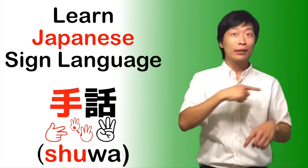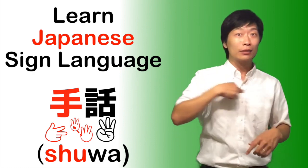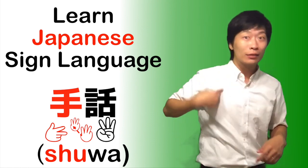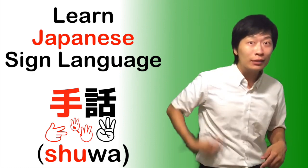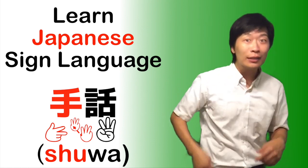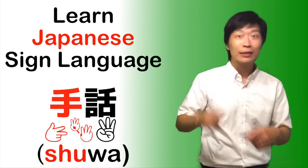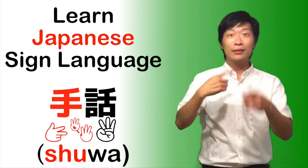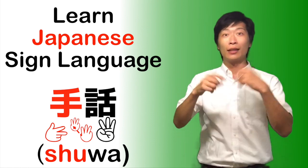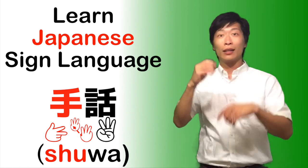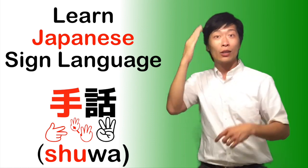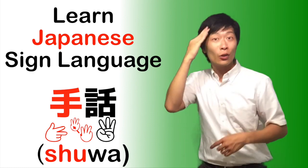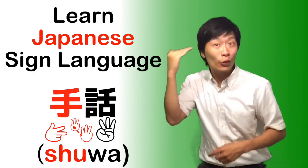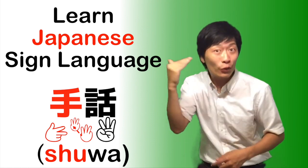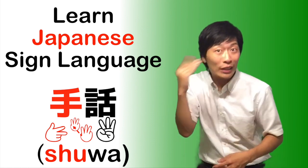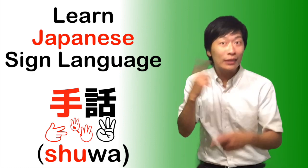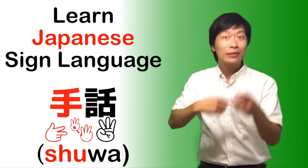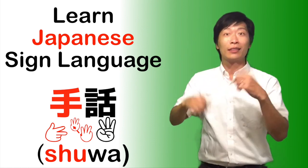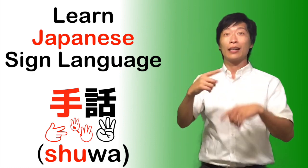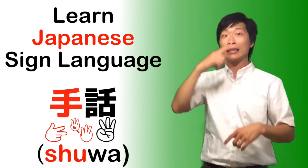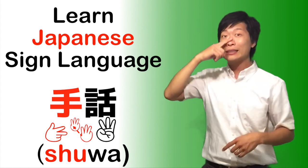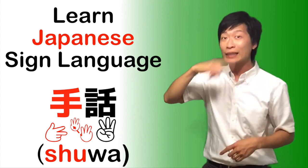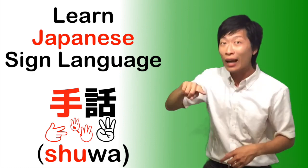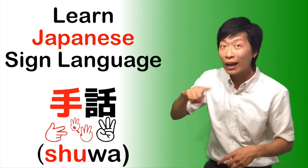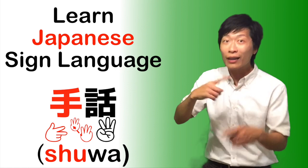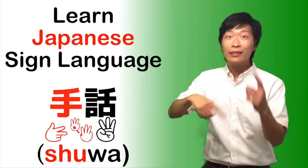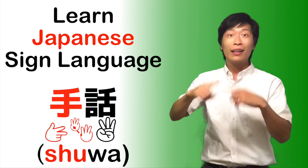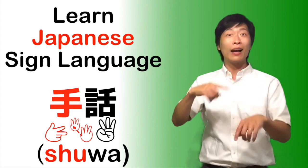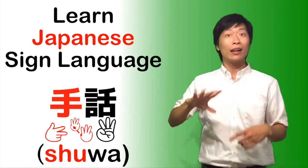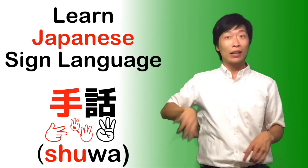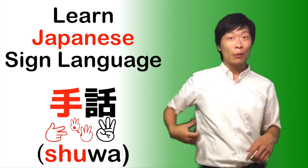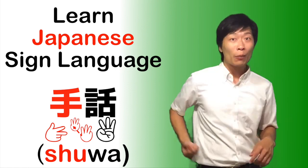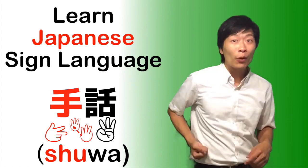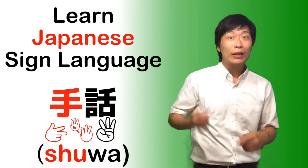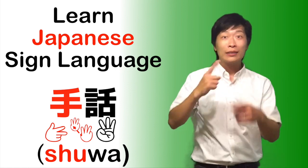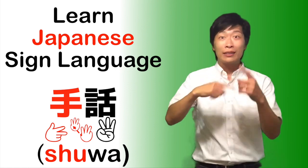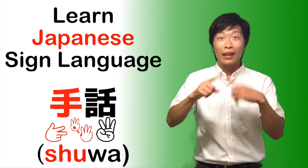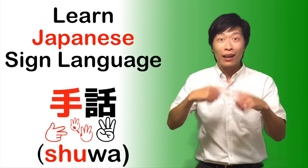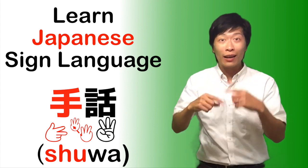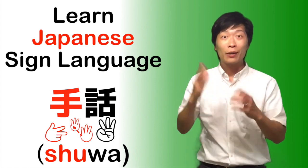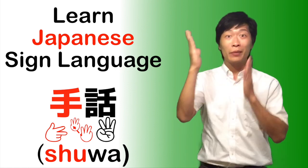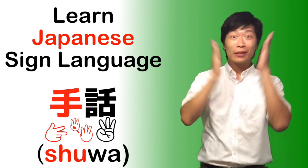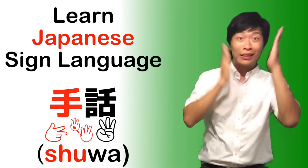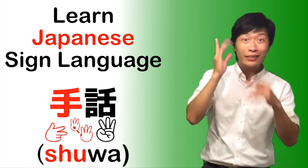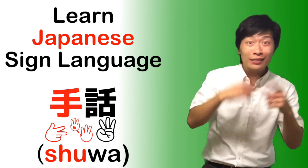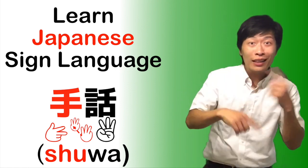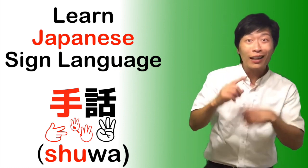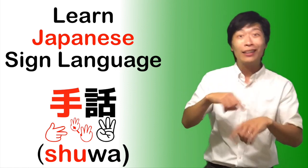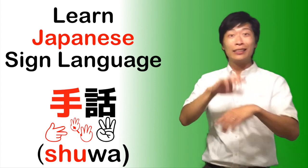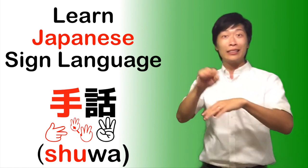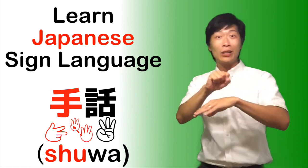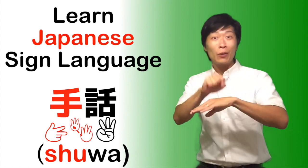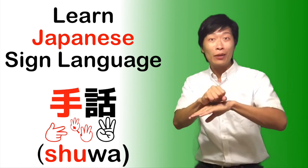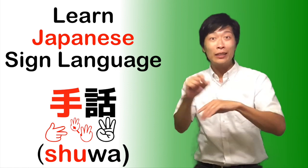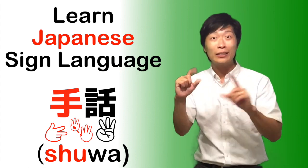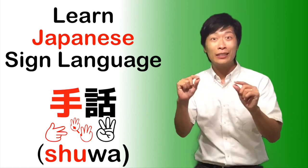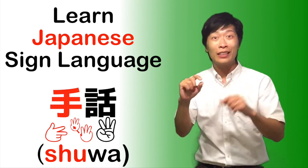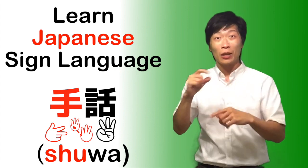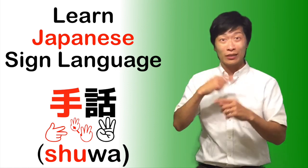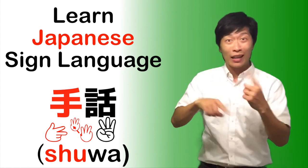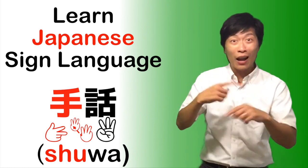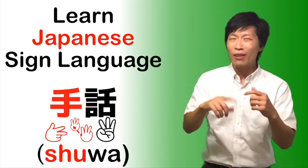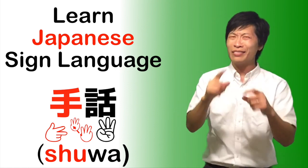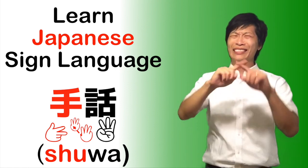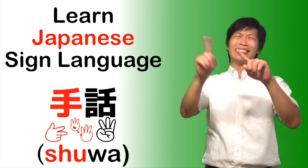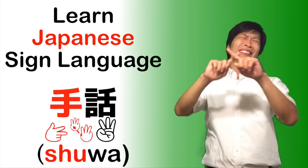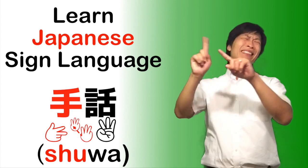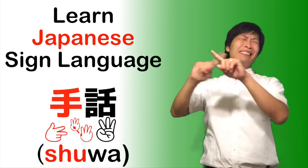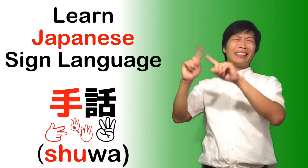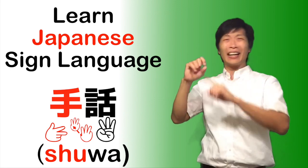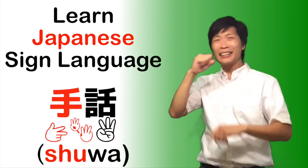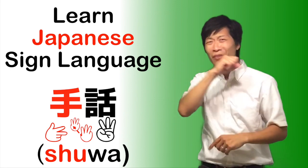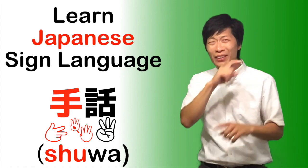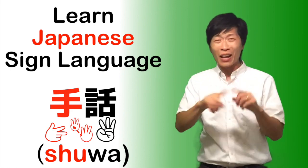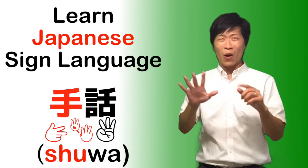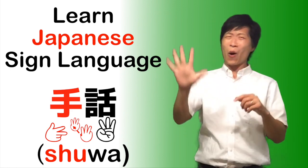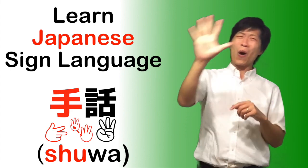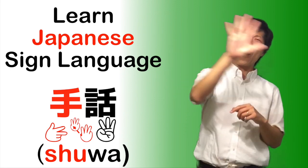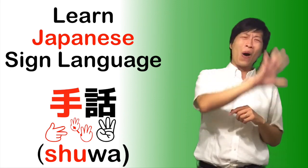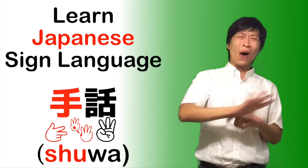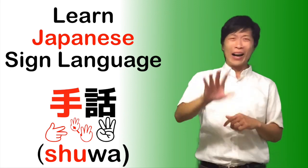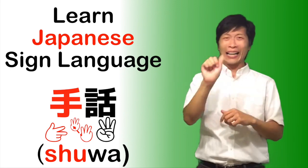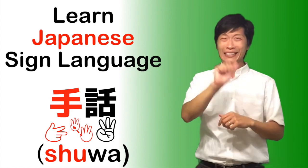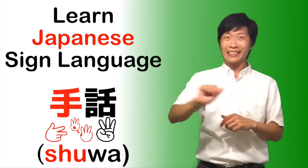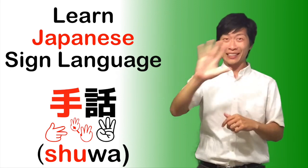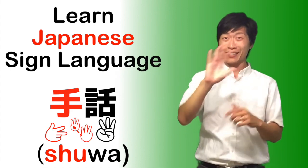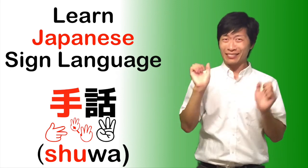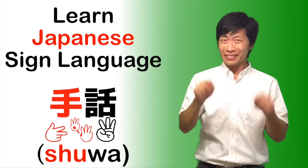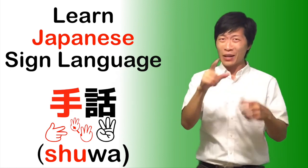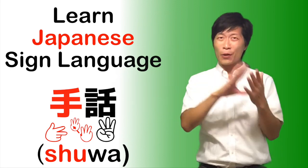Chinese, Korean, Thai, Cambodian, Malaysian, Singapore, Taiwan Sign Language and more from Asia.